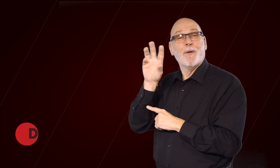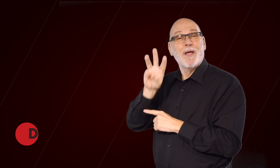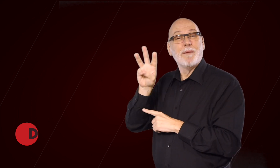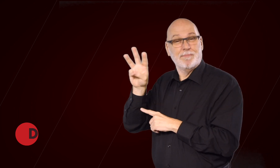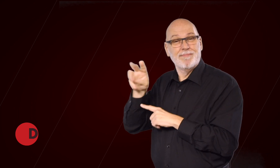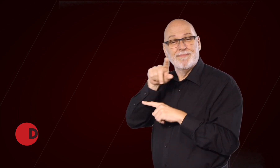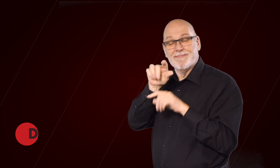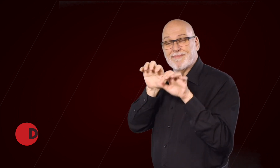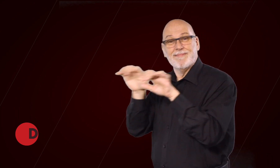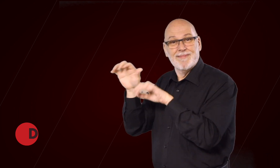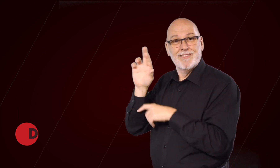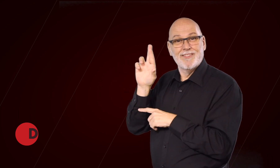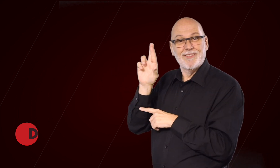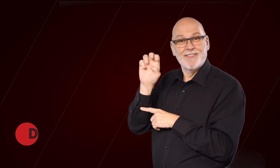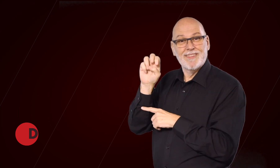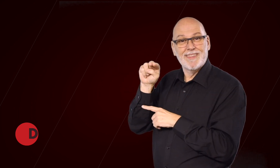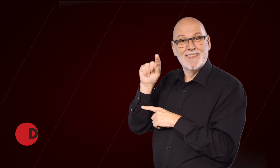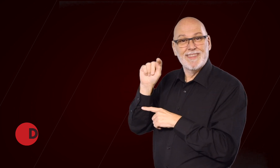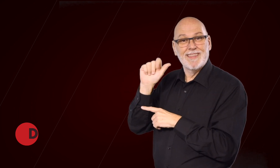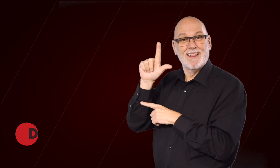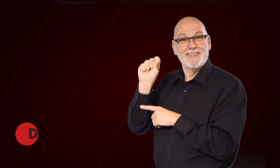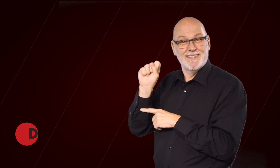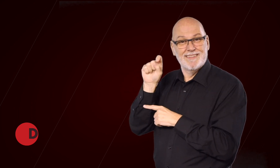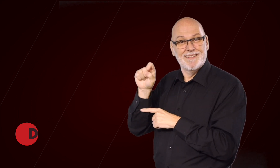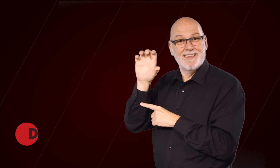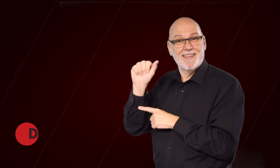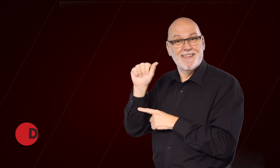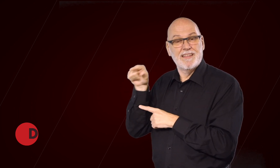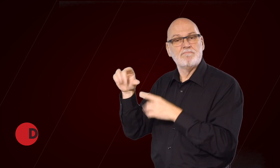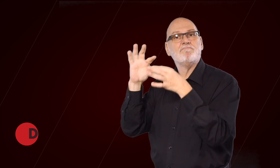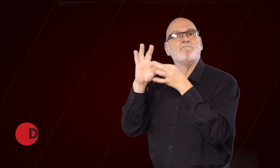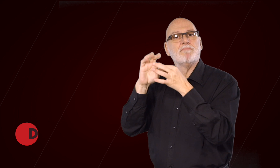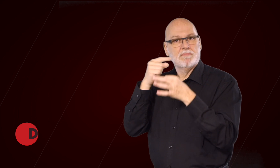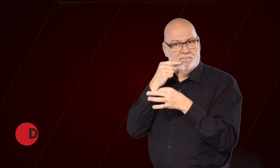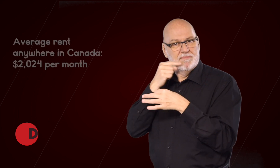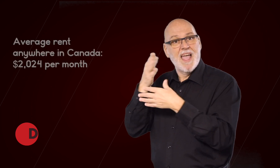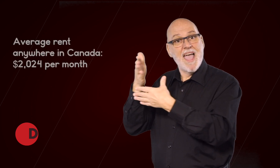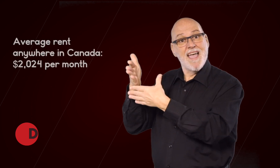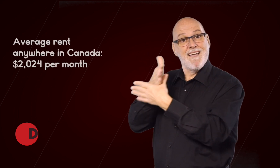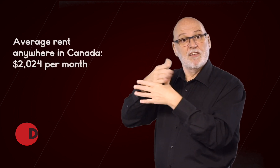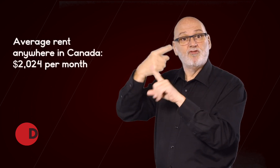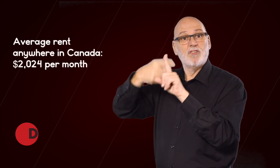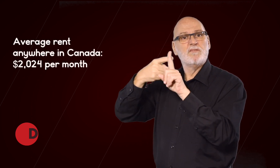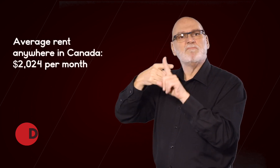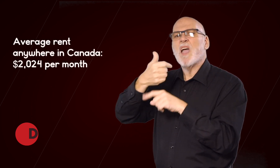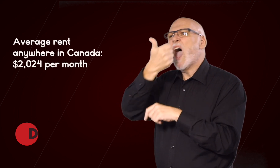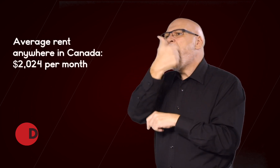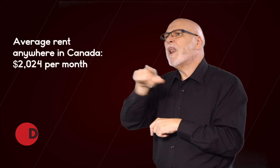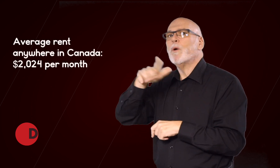This announcement by Rentals.ca says the average